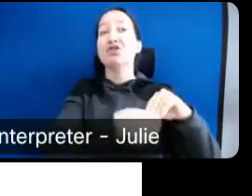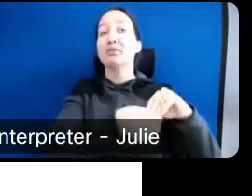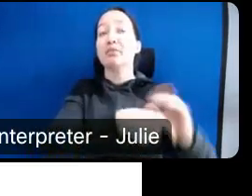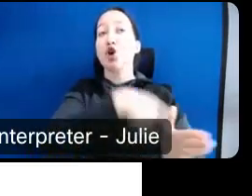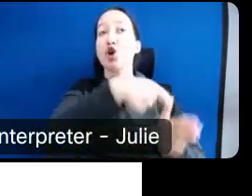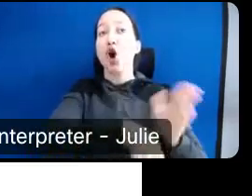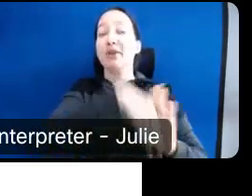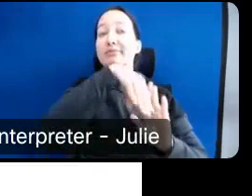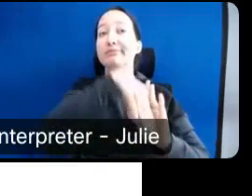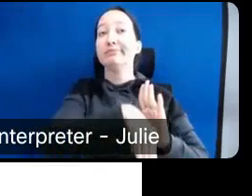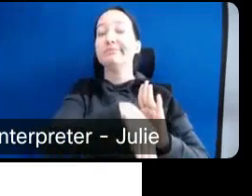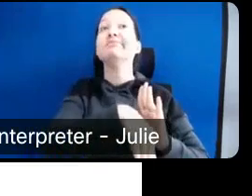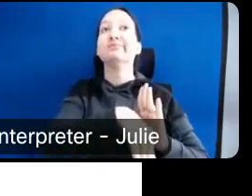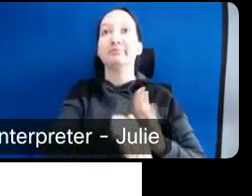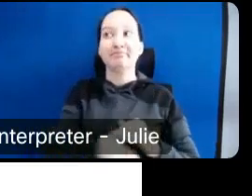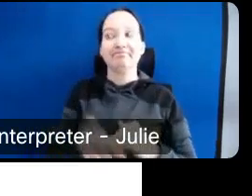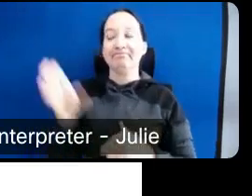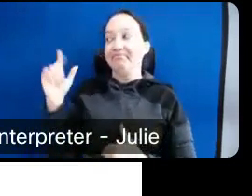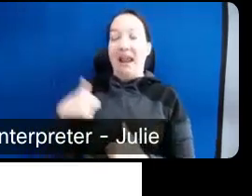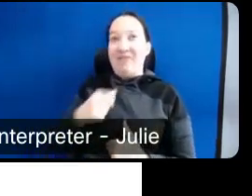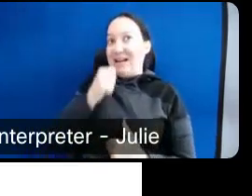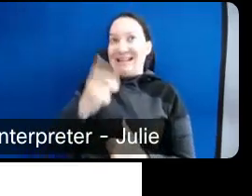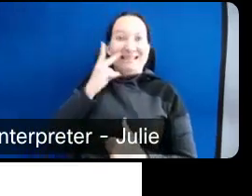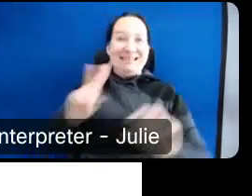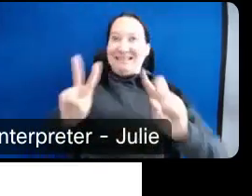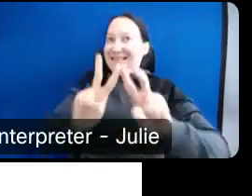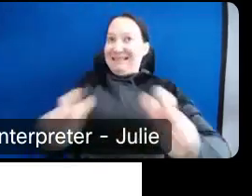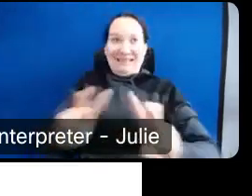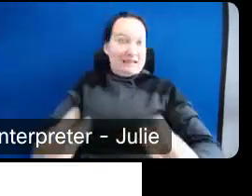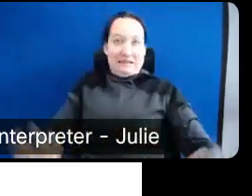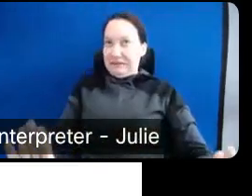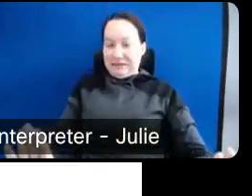Interesting I, I haven't seen it analyzed at that level in that way. I mean, I think.